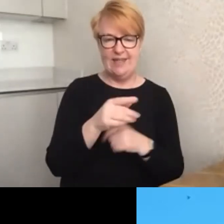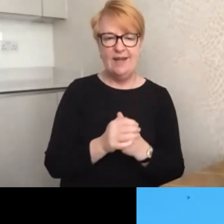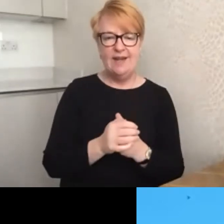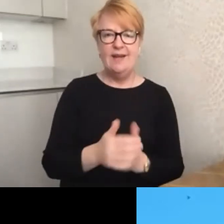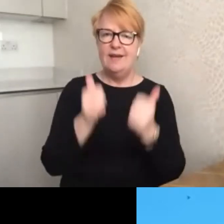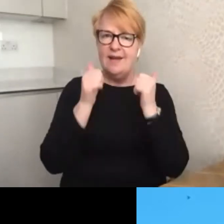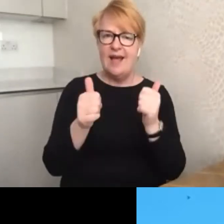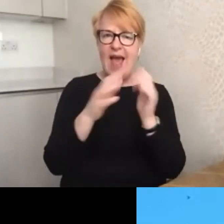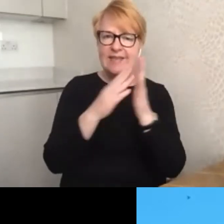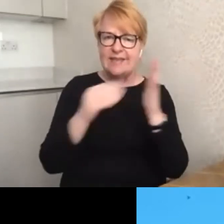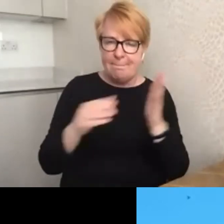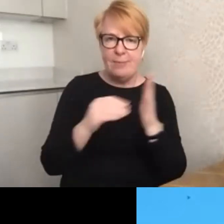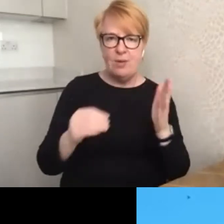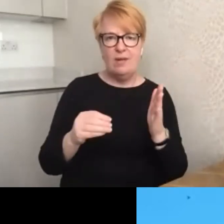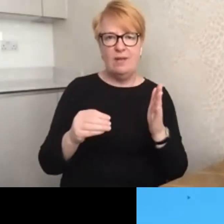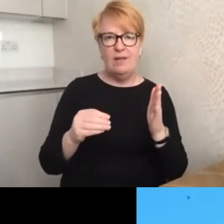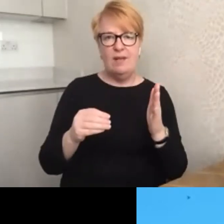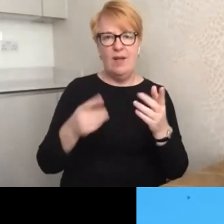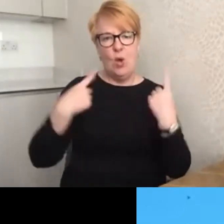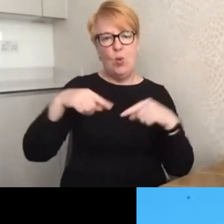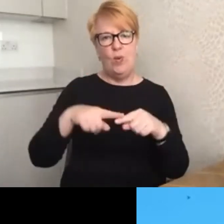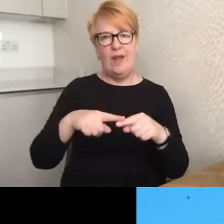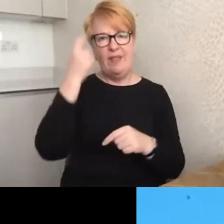this sort of understanding of what it is we think of as socially engaged practice.